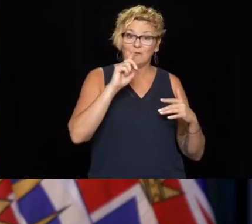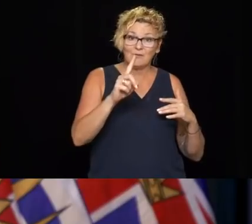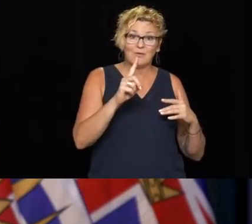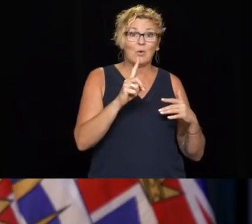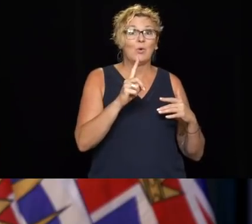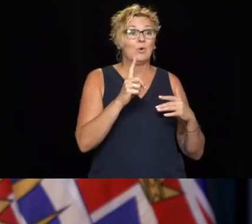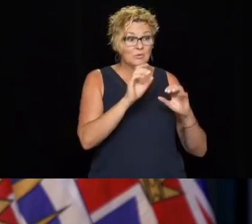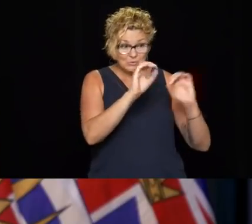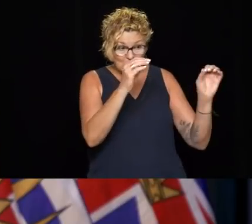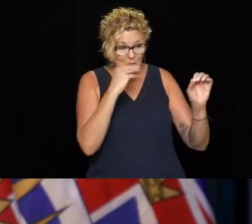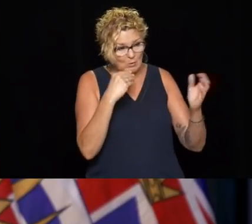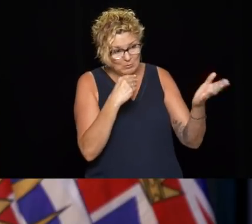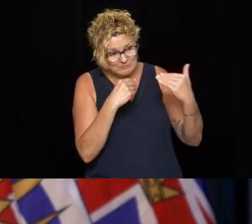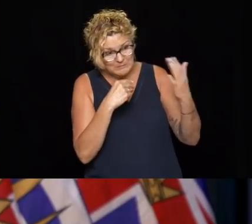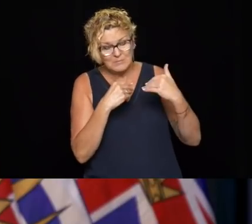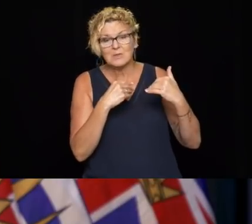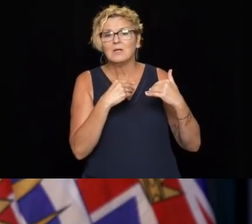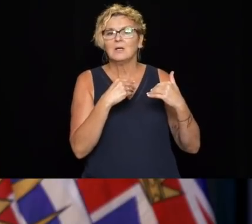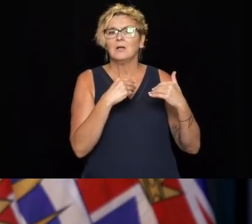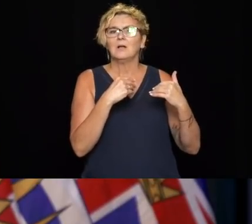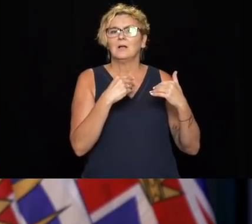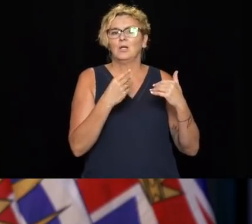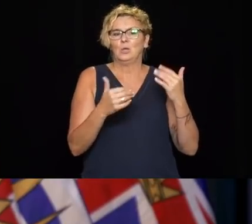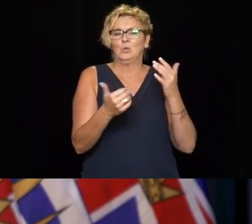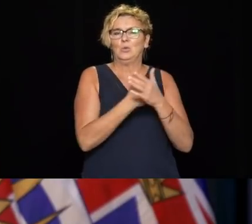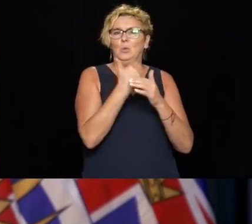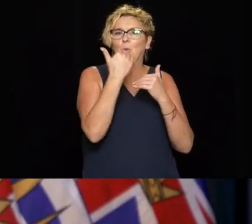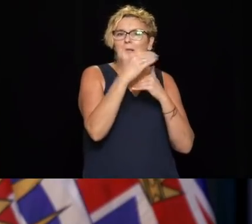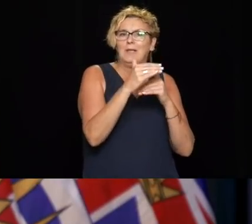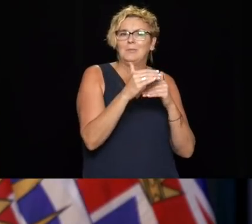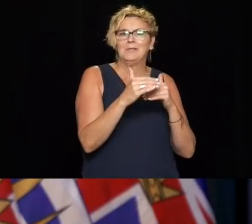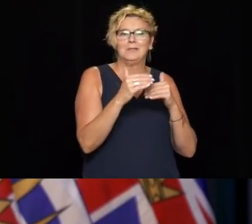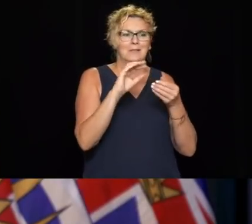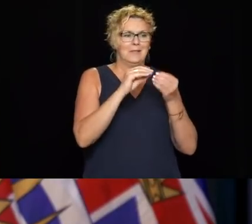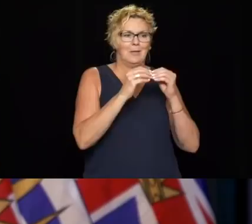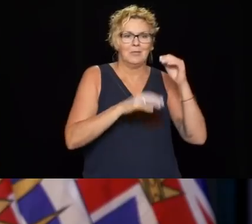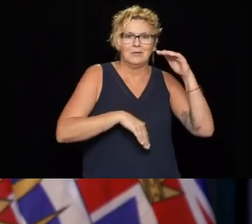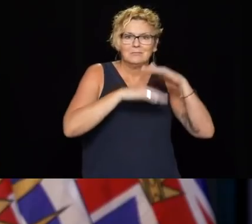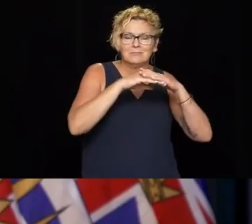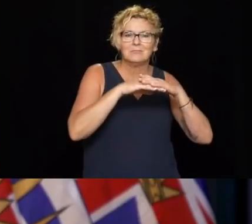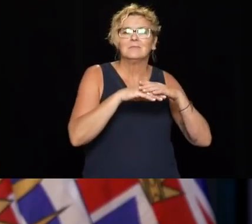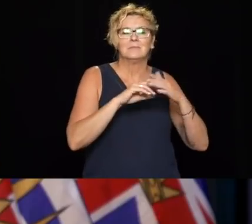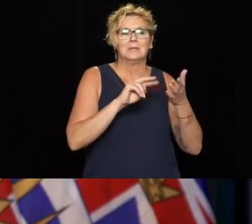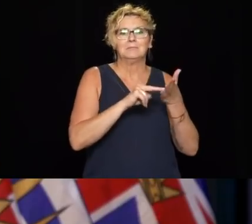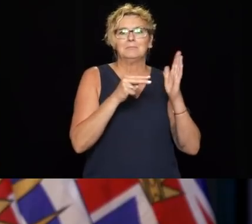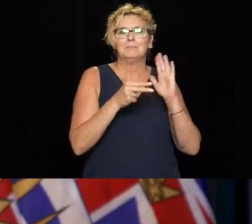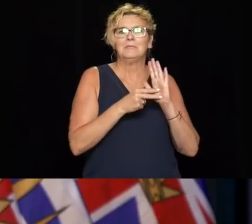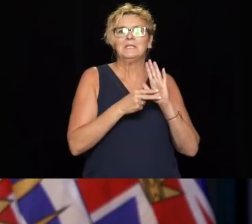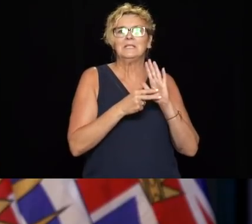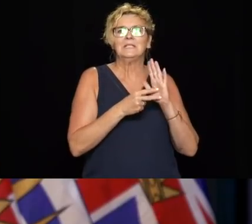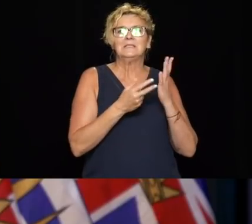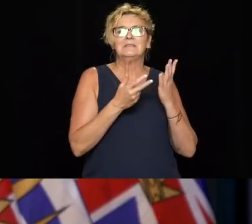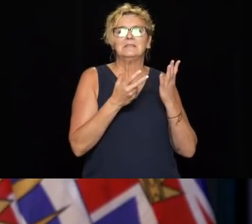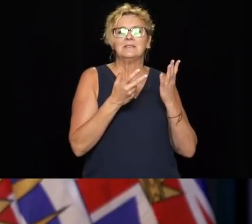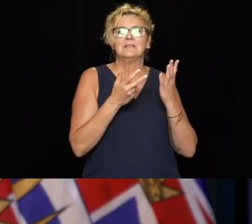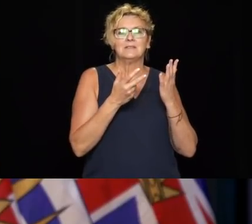have put in place to protect people from COVID has meant that some of our shelters the capacity in shelters has been reduced